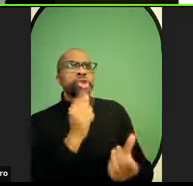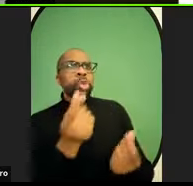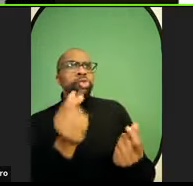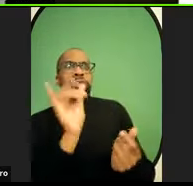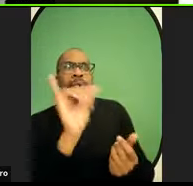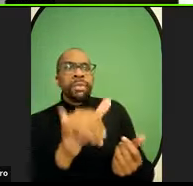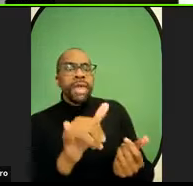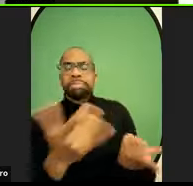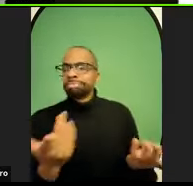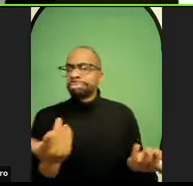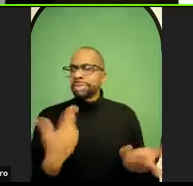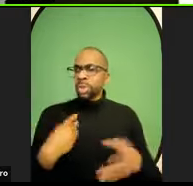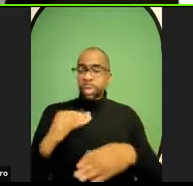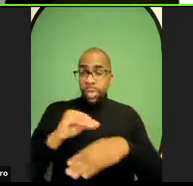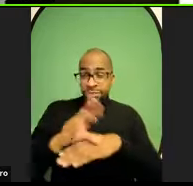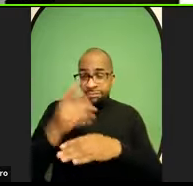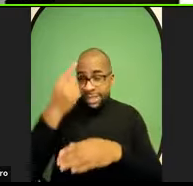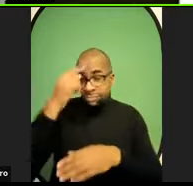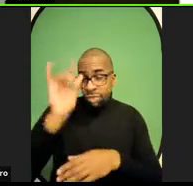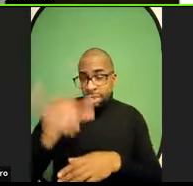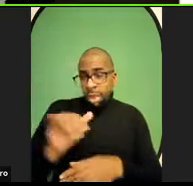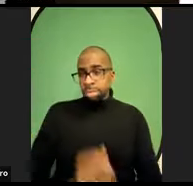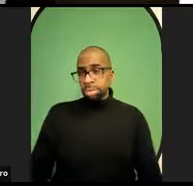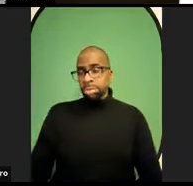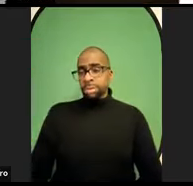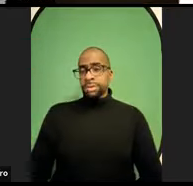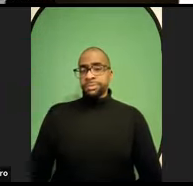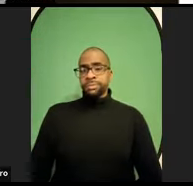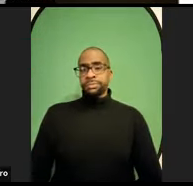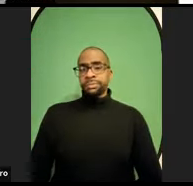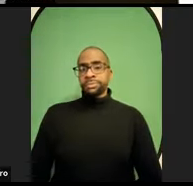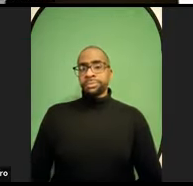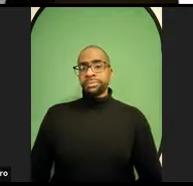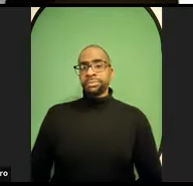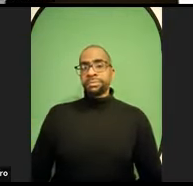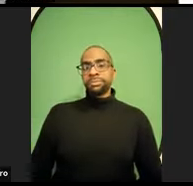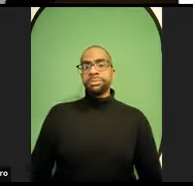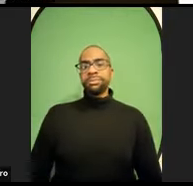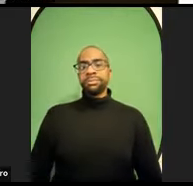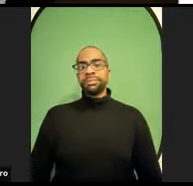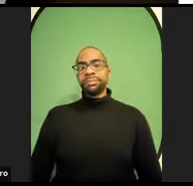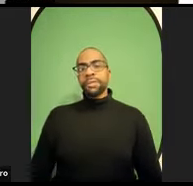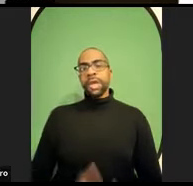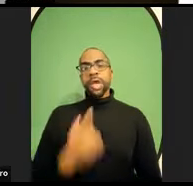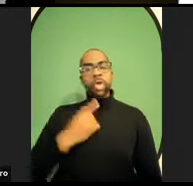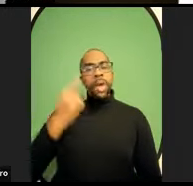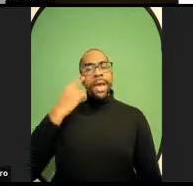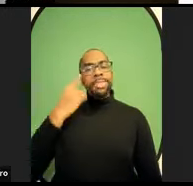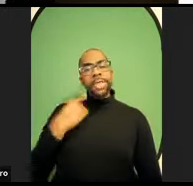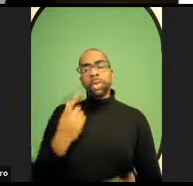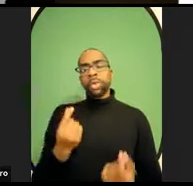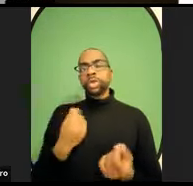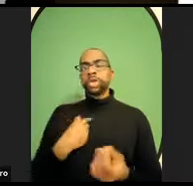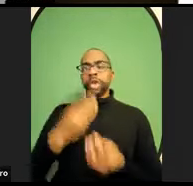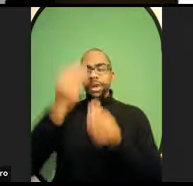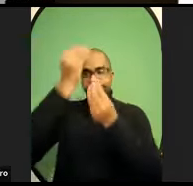shouldn't do that. themselves in that particular in that particular situation. I think I think we can do is provide good